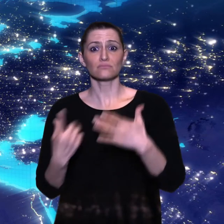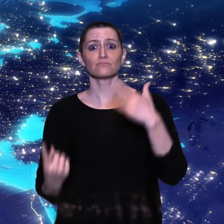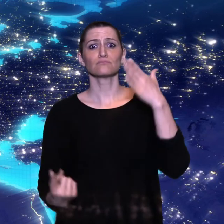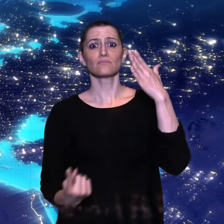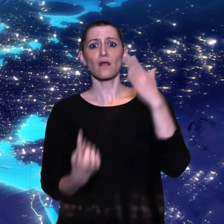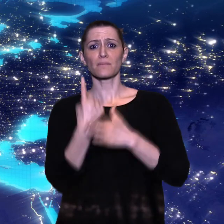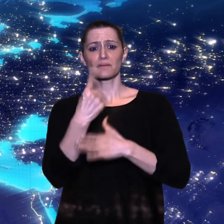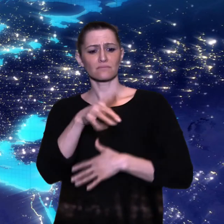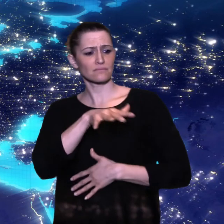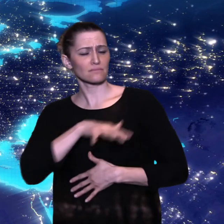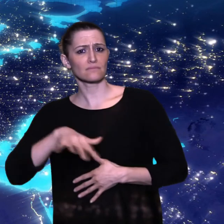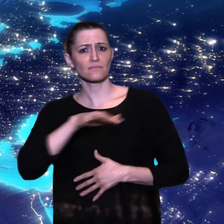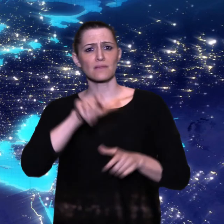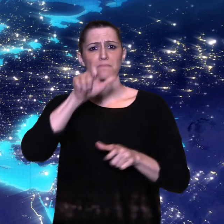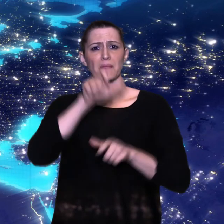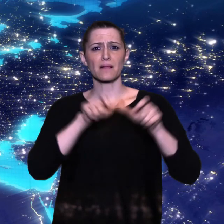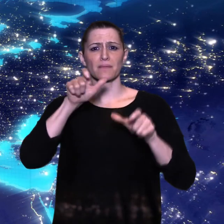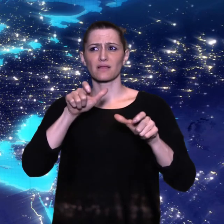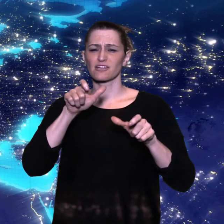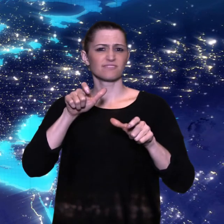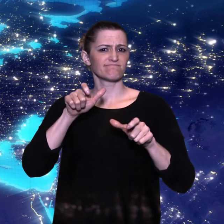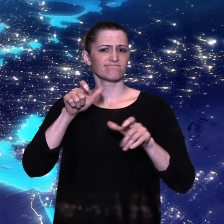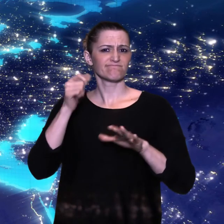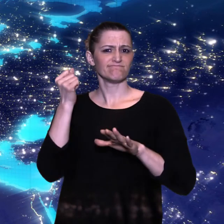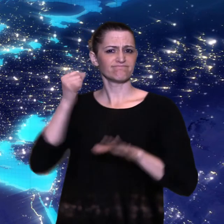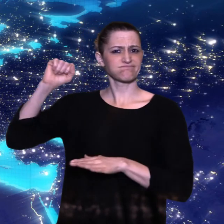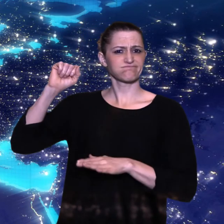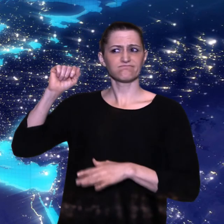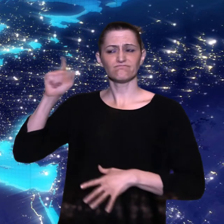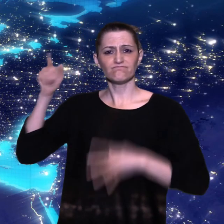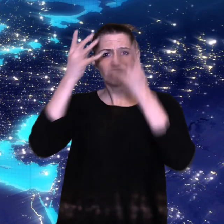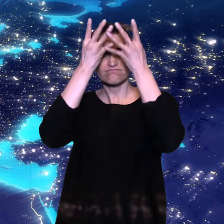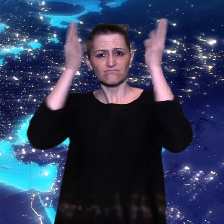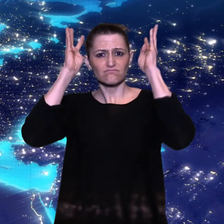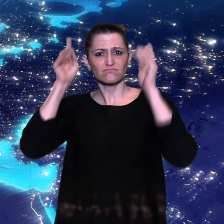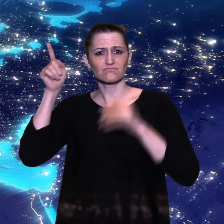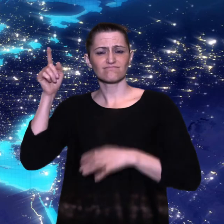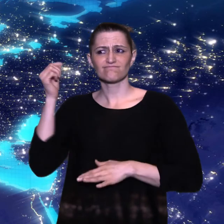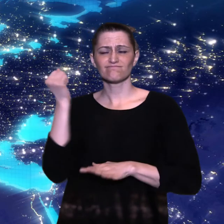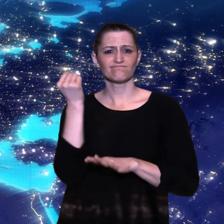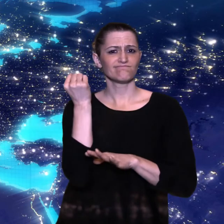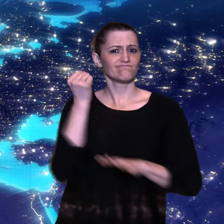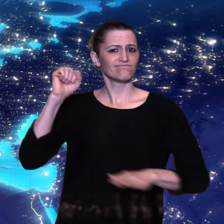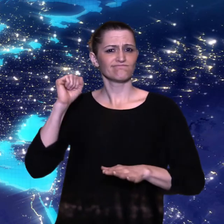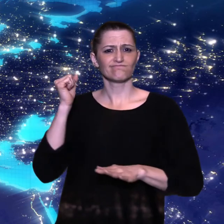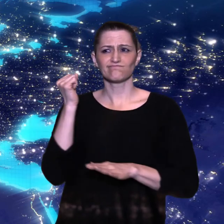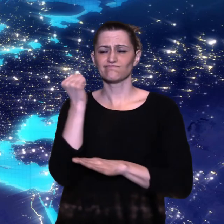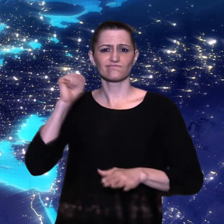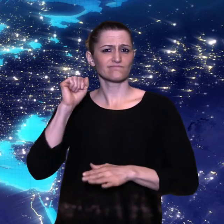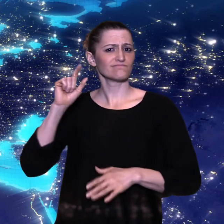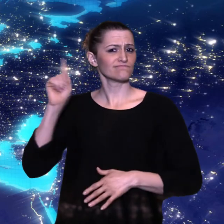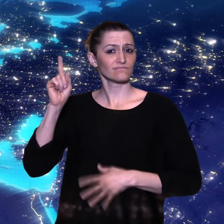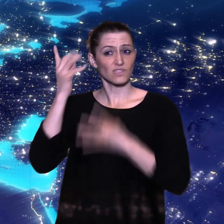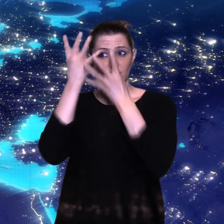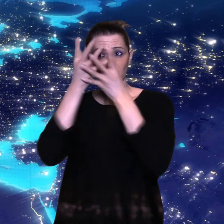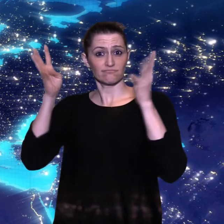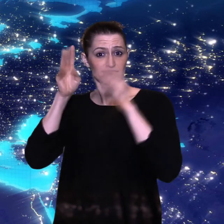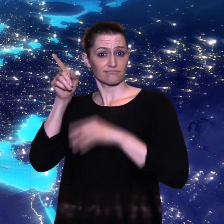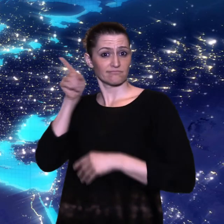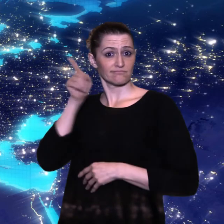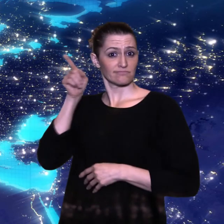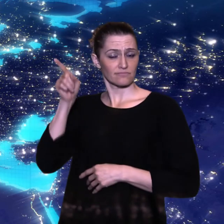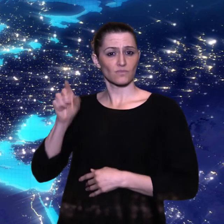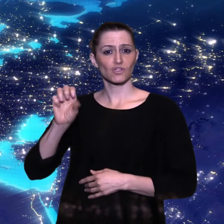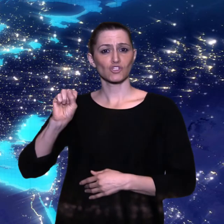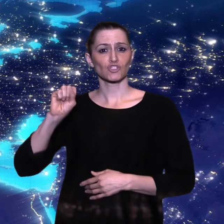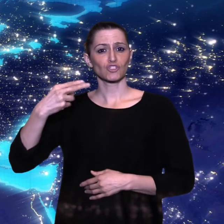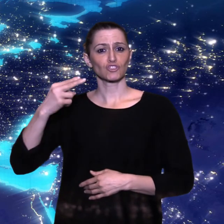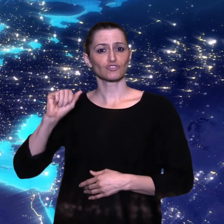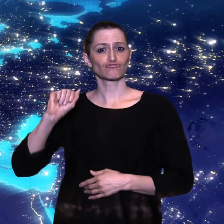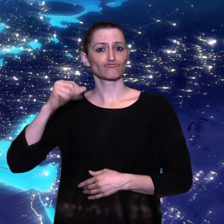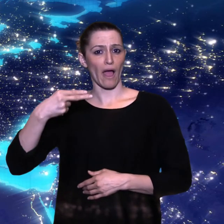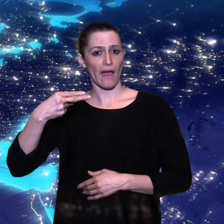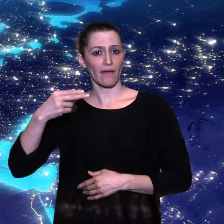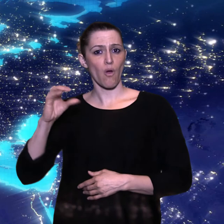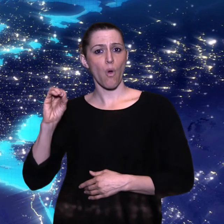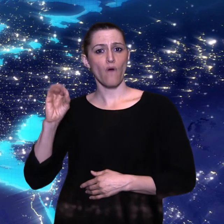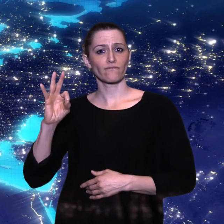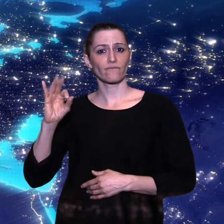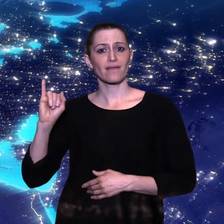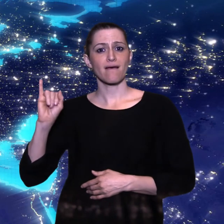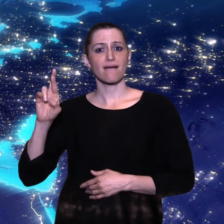people began to revolt against the leadership by the Shah of